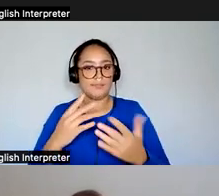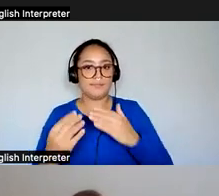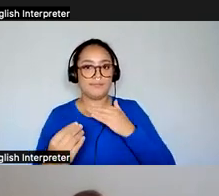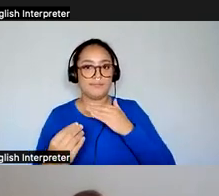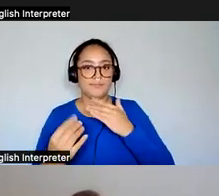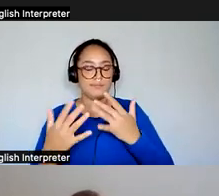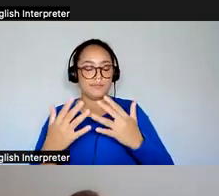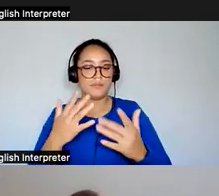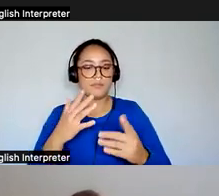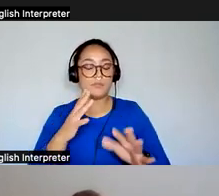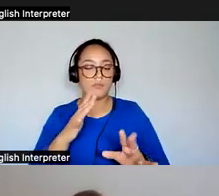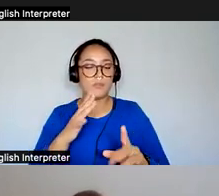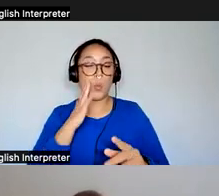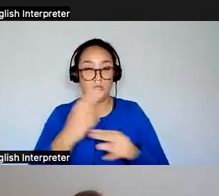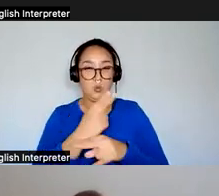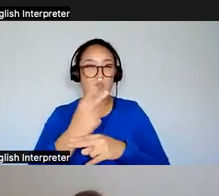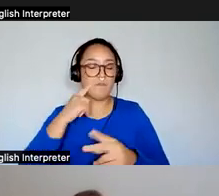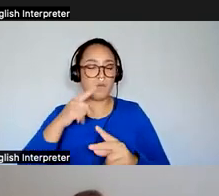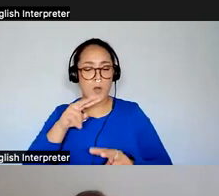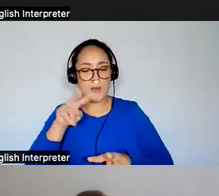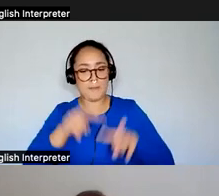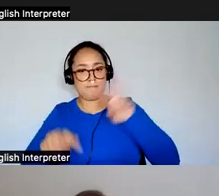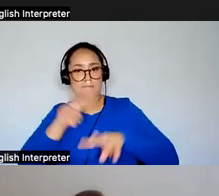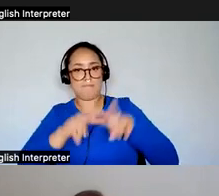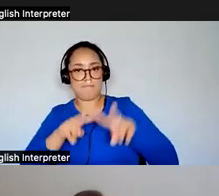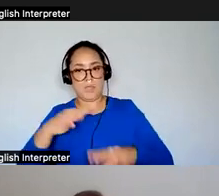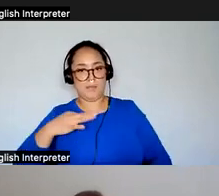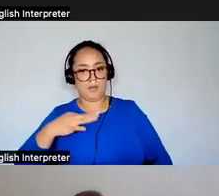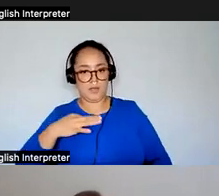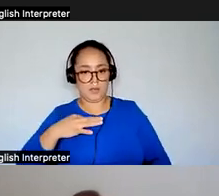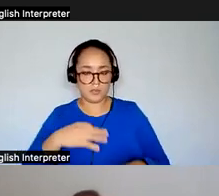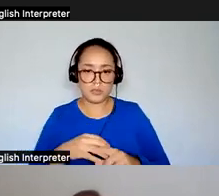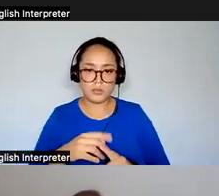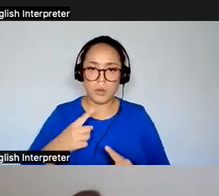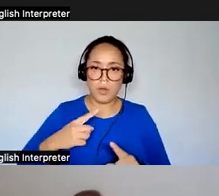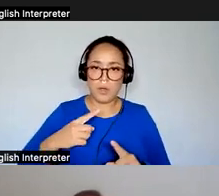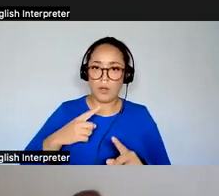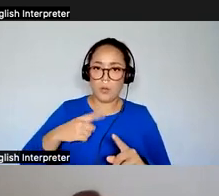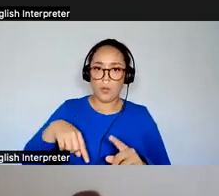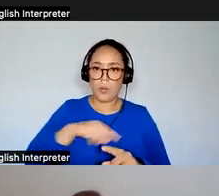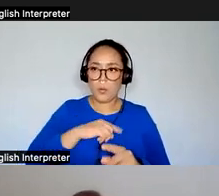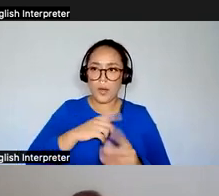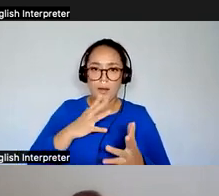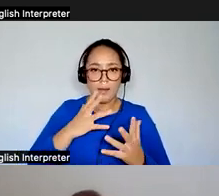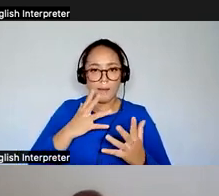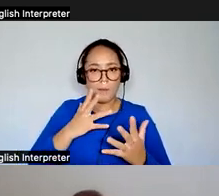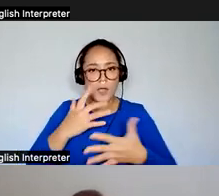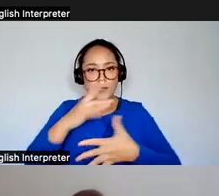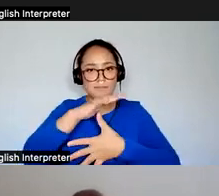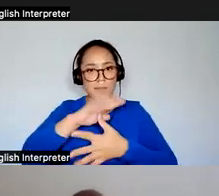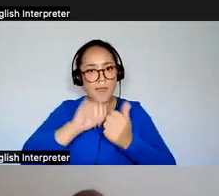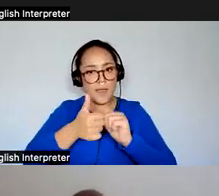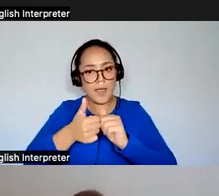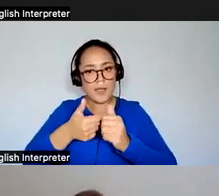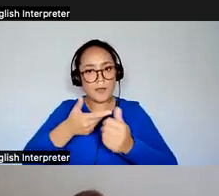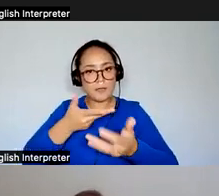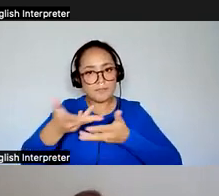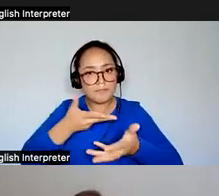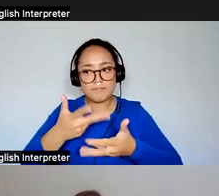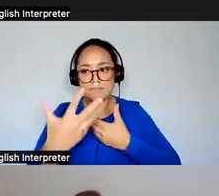which the project will engage and include local communities. Notice how we don't really talk about scale.